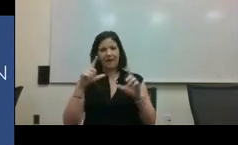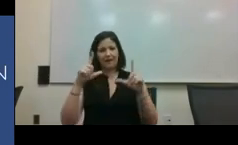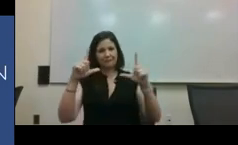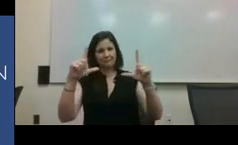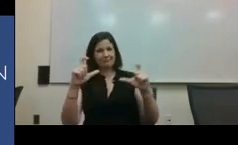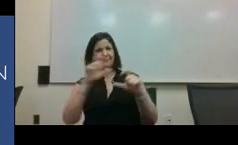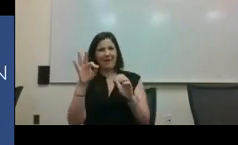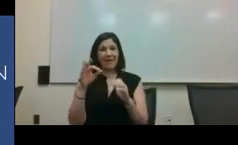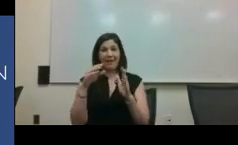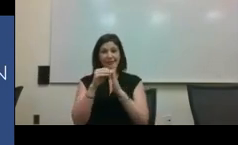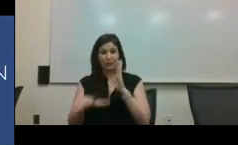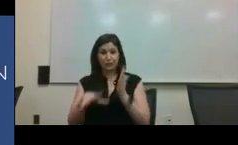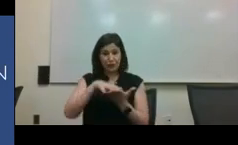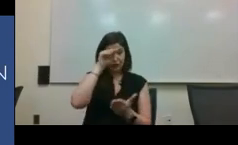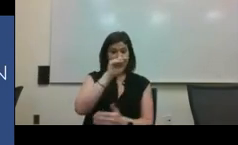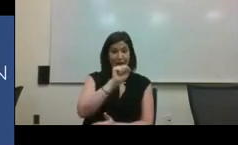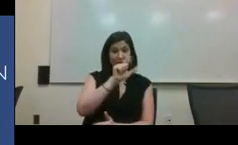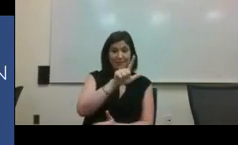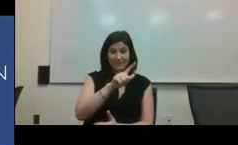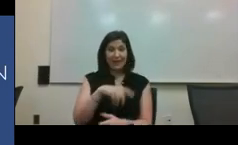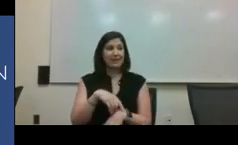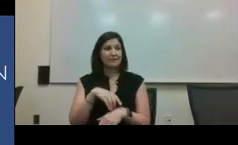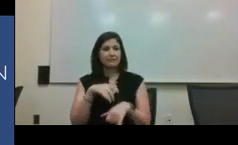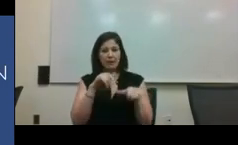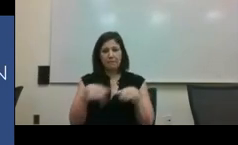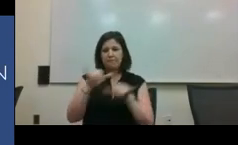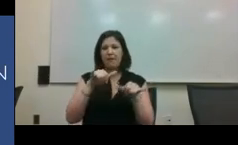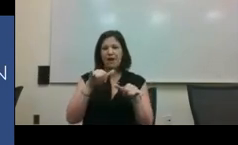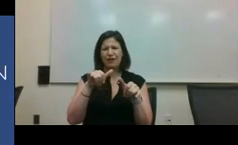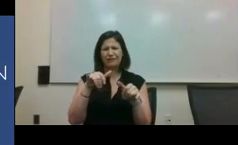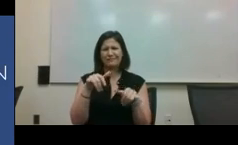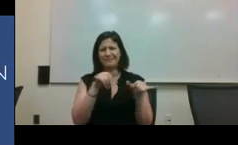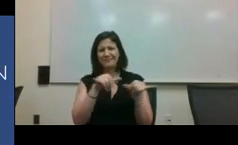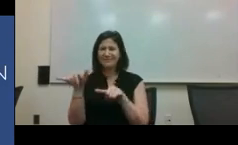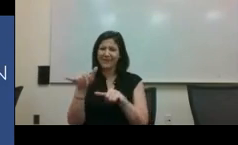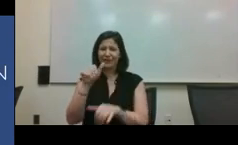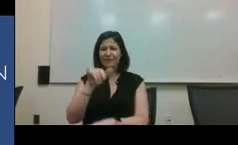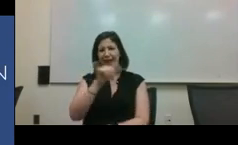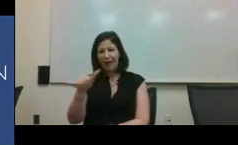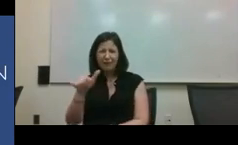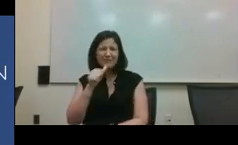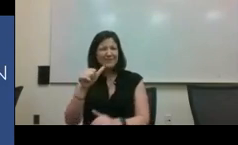in both Moroccan Sign Language and MSA, Modern Standard Arabic. So, there just wasn't a picture before of how well